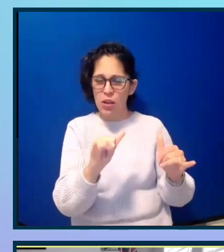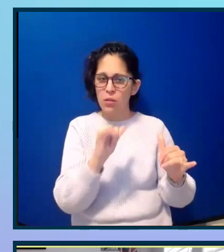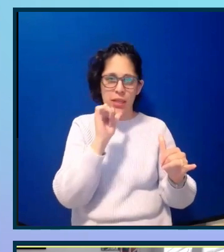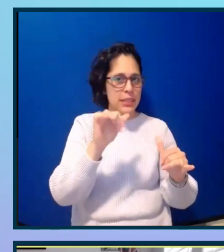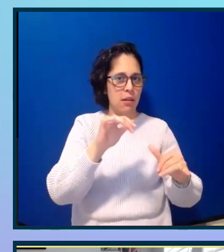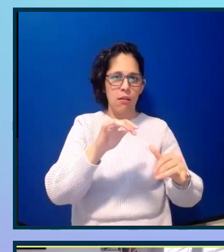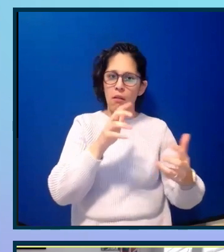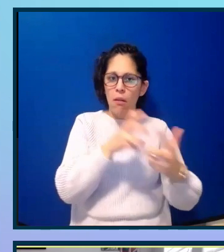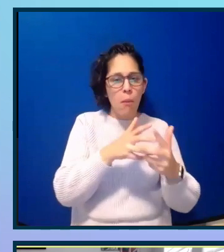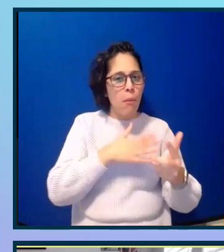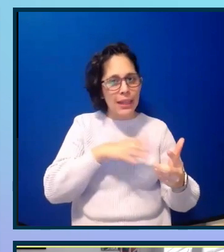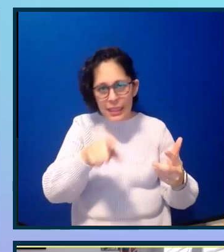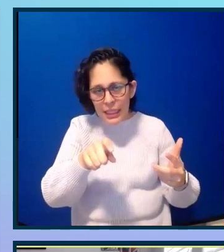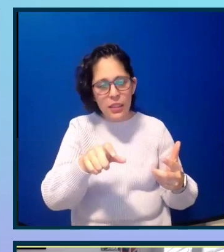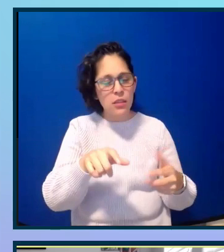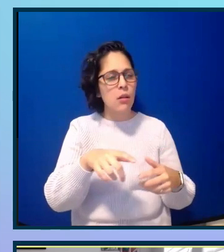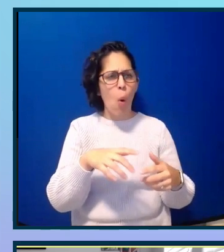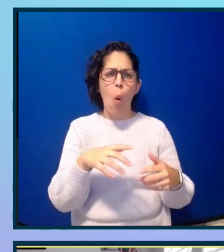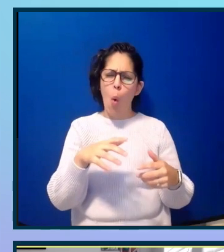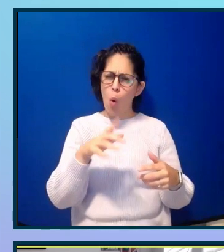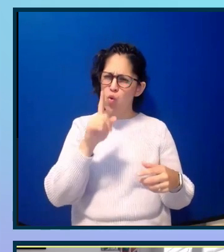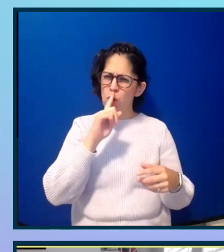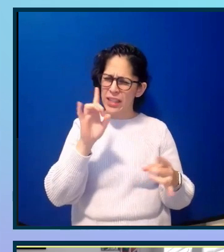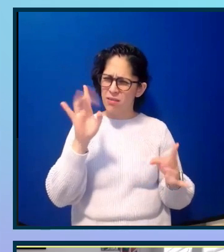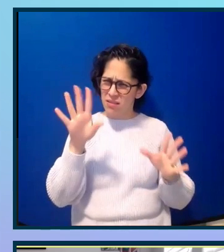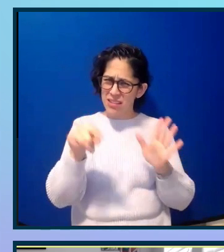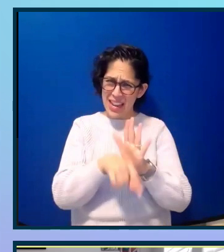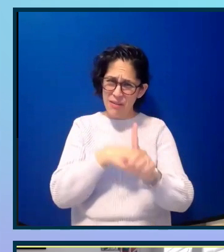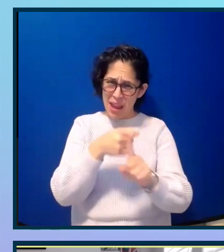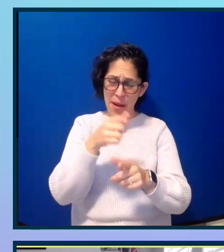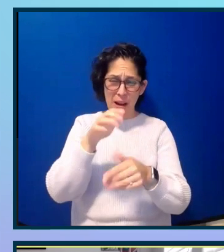can have a 10 times negative impact on the individual that really becomes a blocker